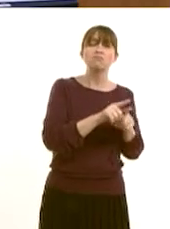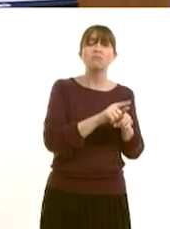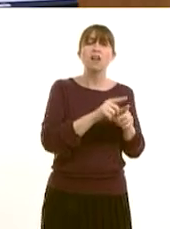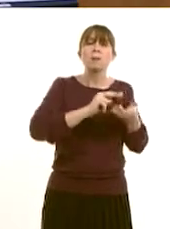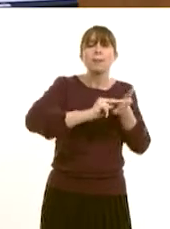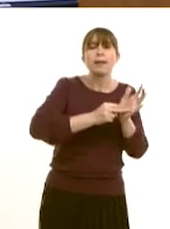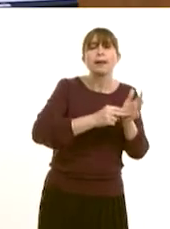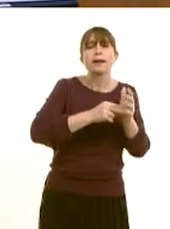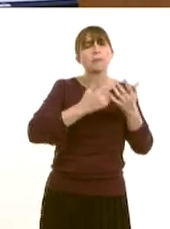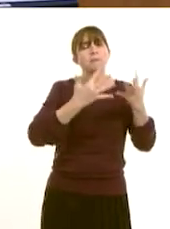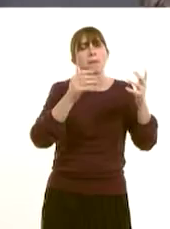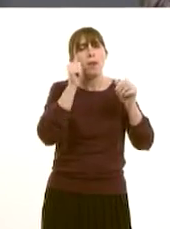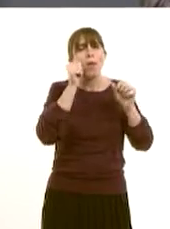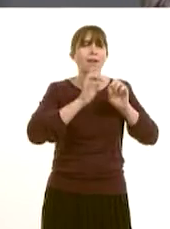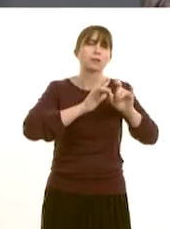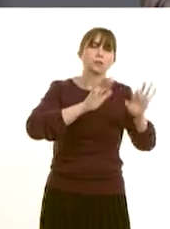and public awareness-raising events.